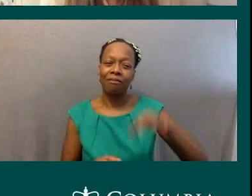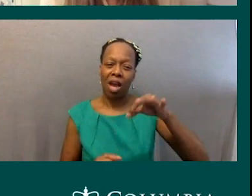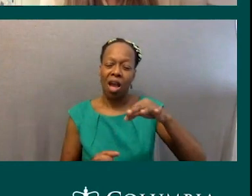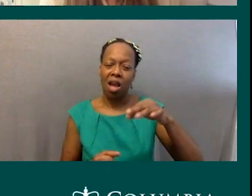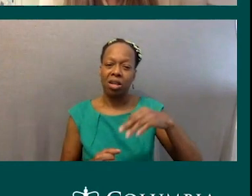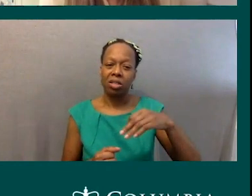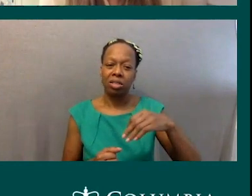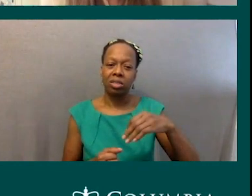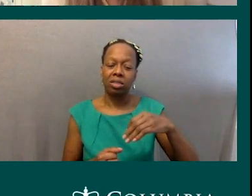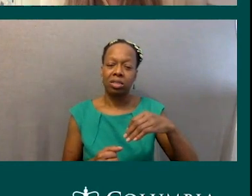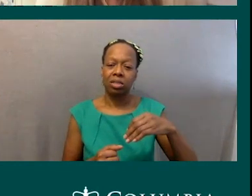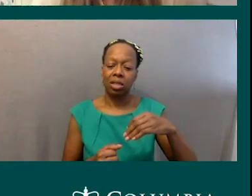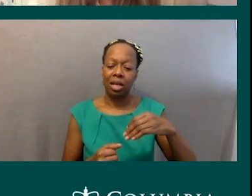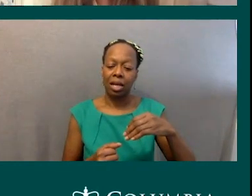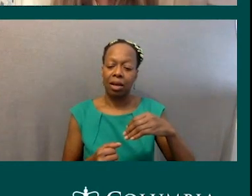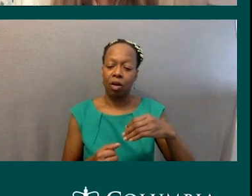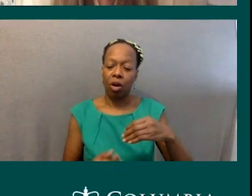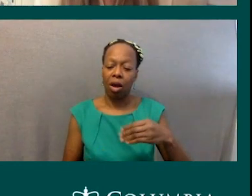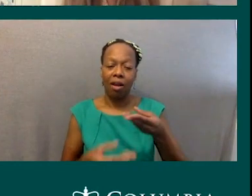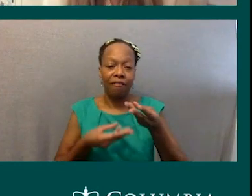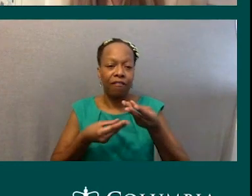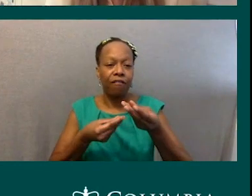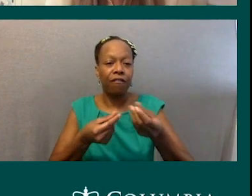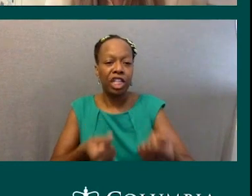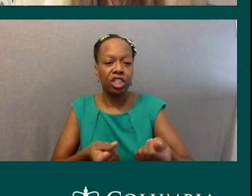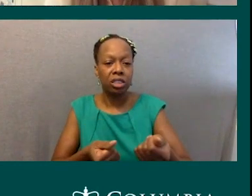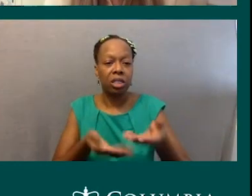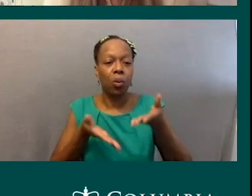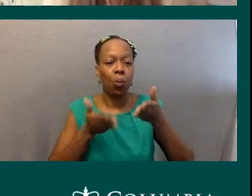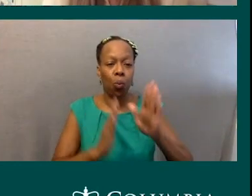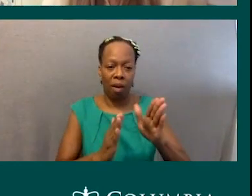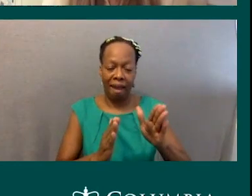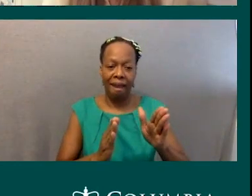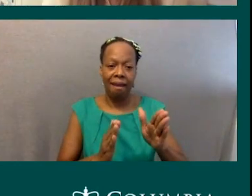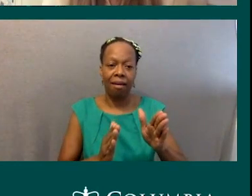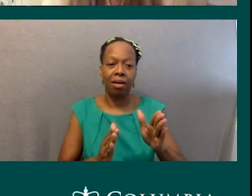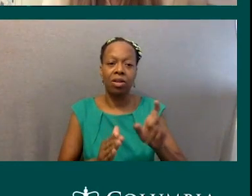look for matching the research intervention